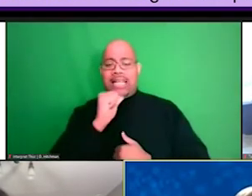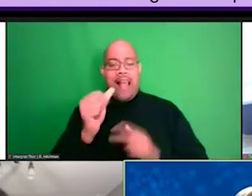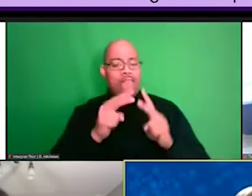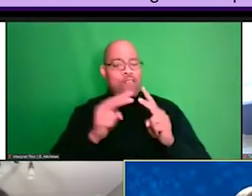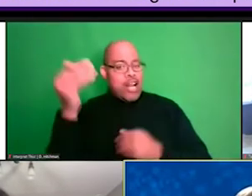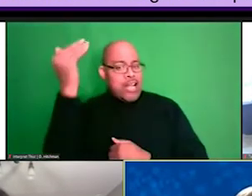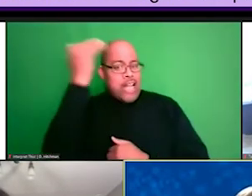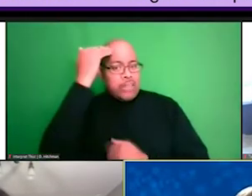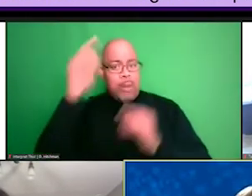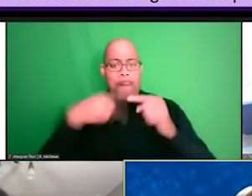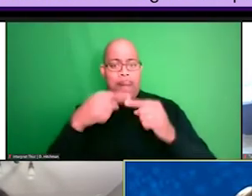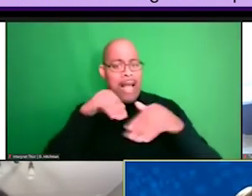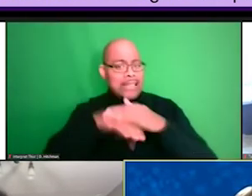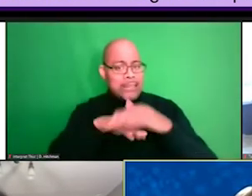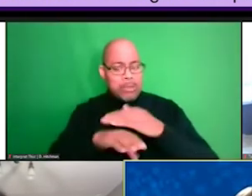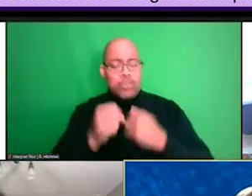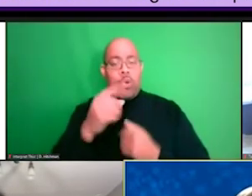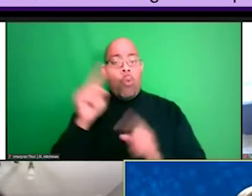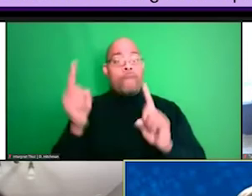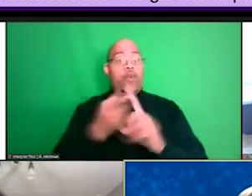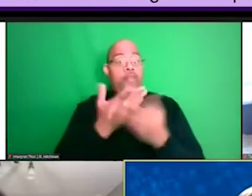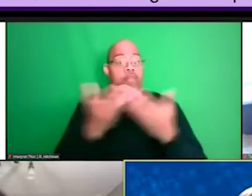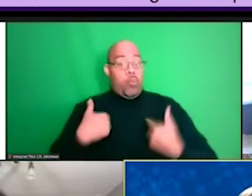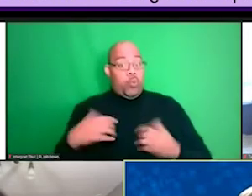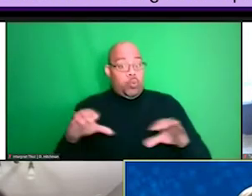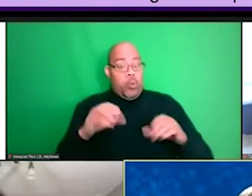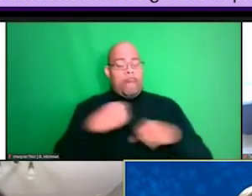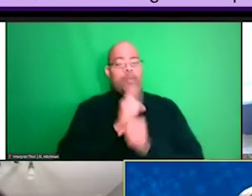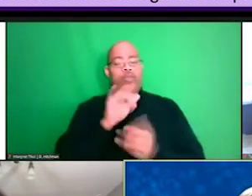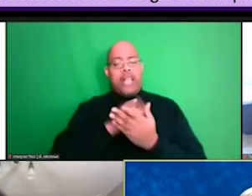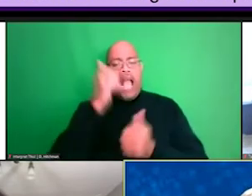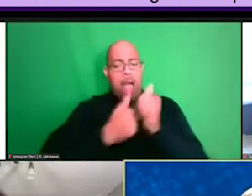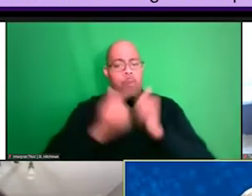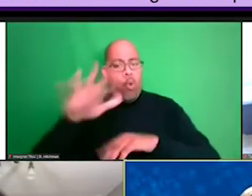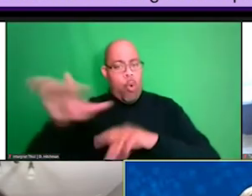about accessibility so one of the first things we did was make sure that everybody on that team